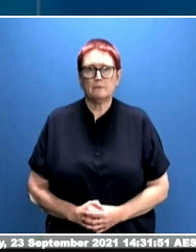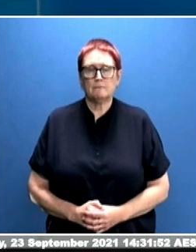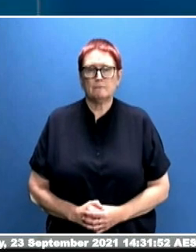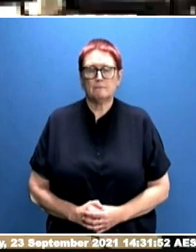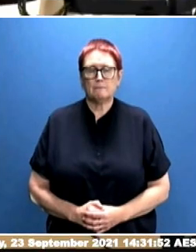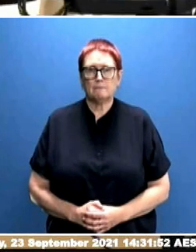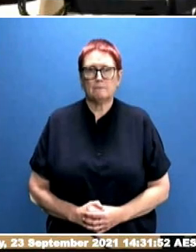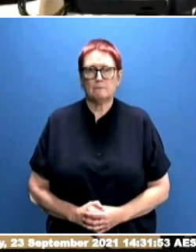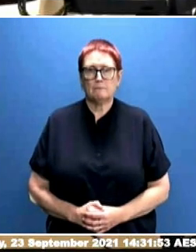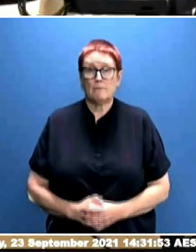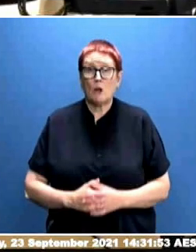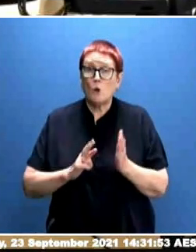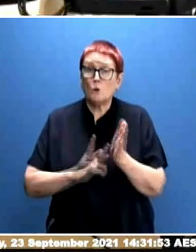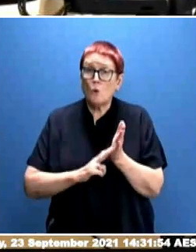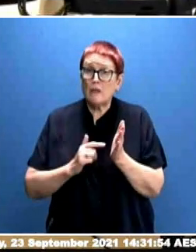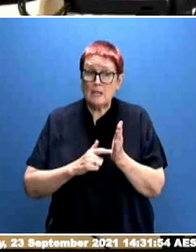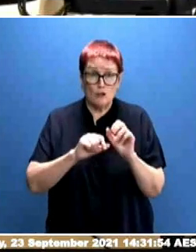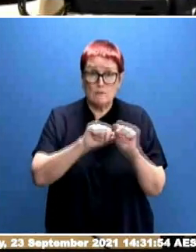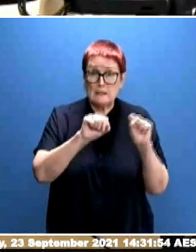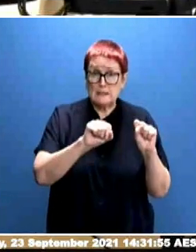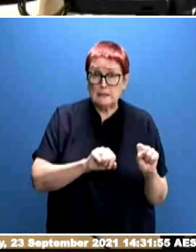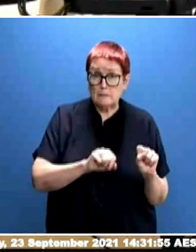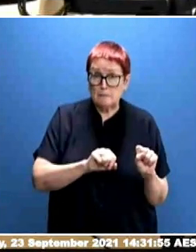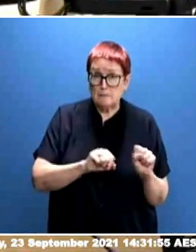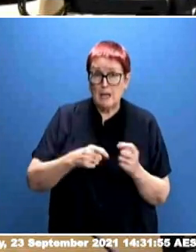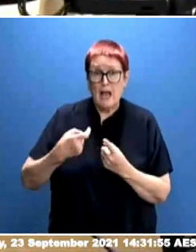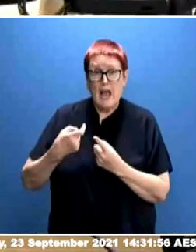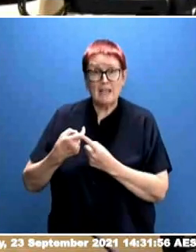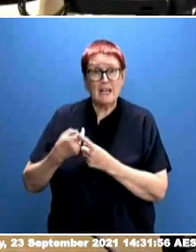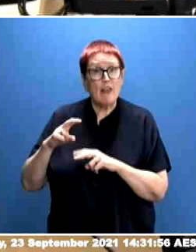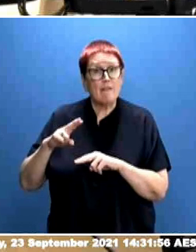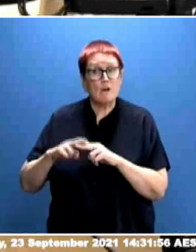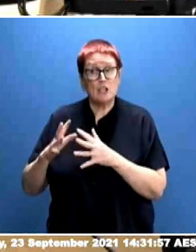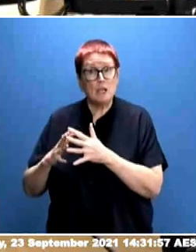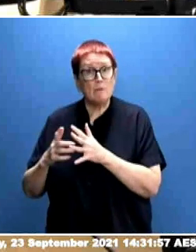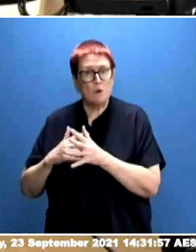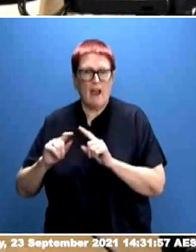Territory and the Kath French facility that Dr Thompson spoke about today and